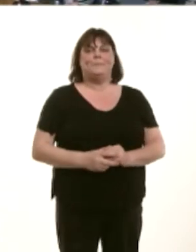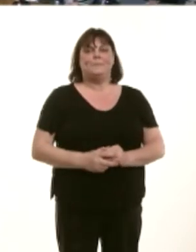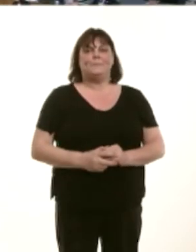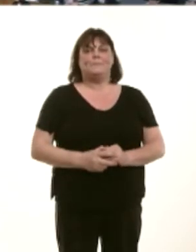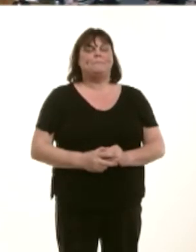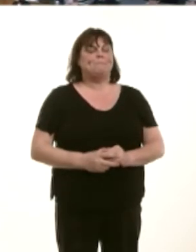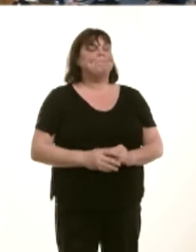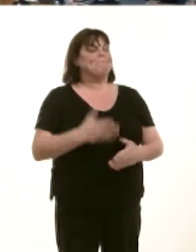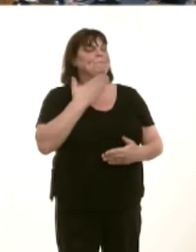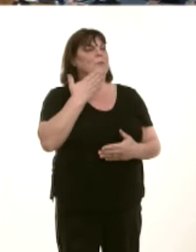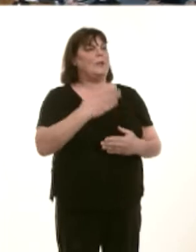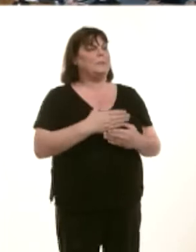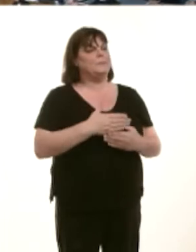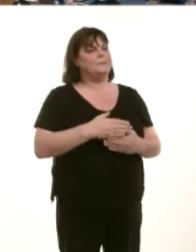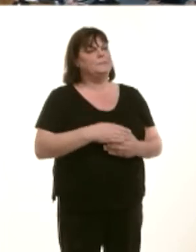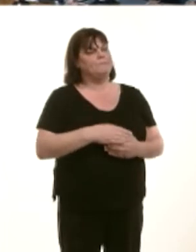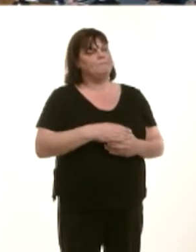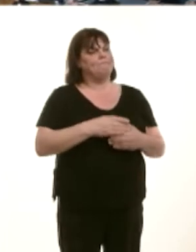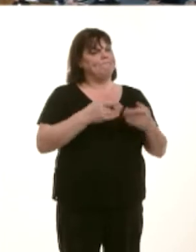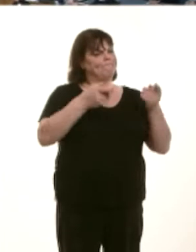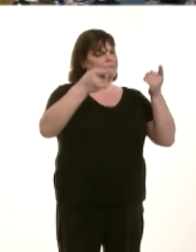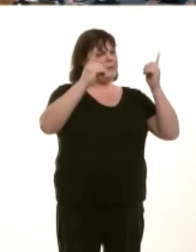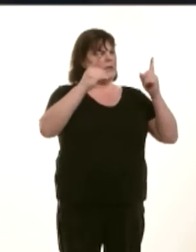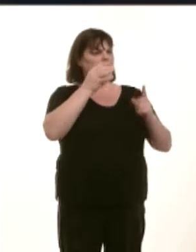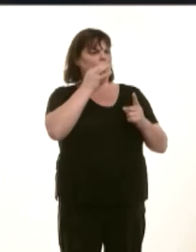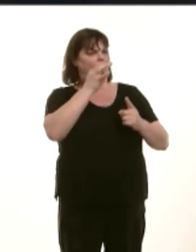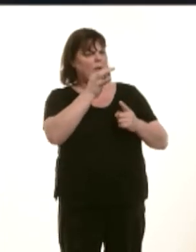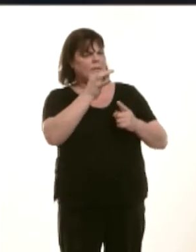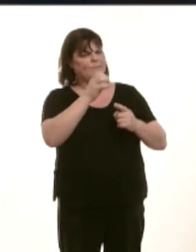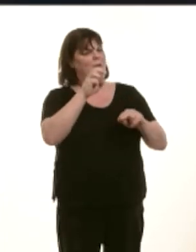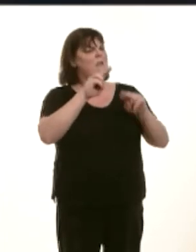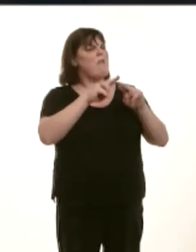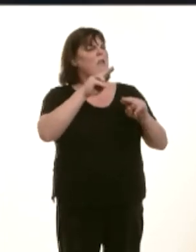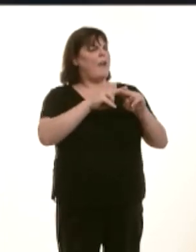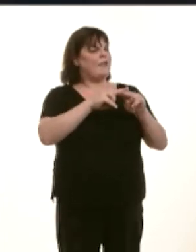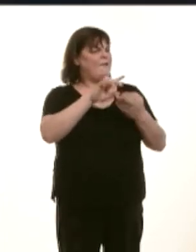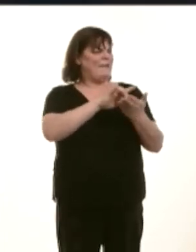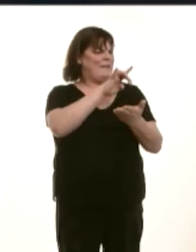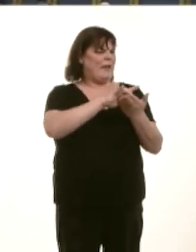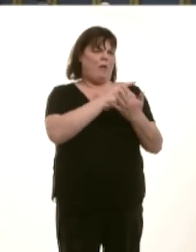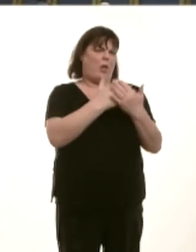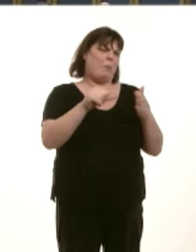Will the First Minister make a statement regarding the travel disruption that has resulted from rail improvement works in South Wales Central?